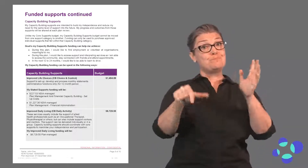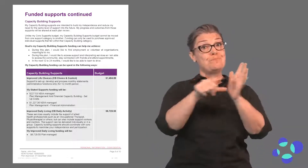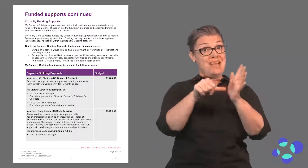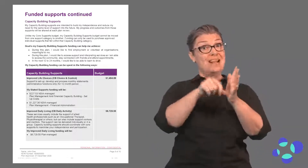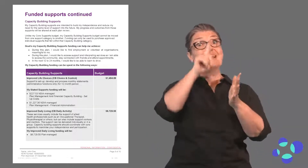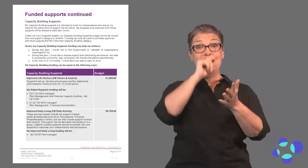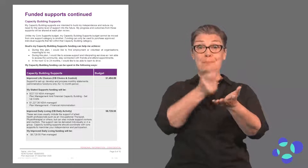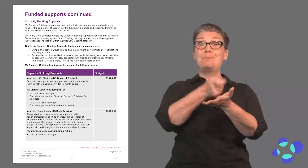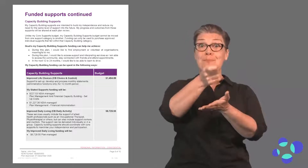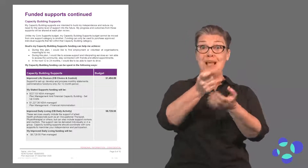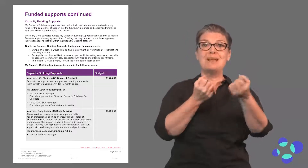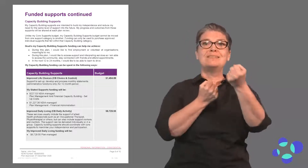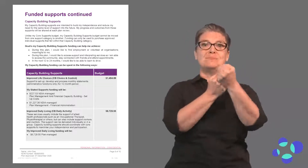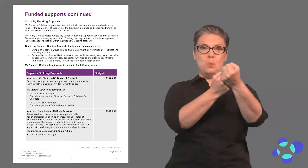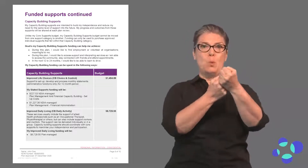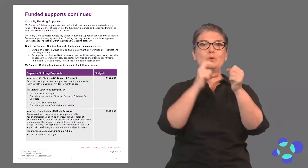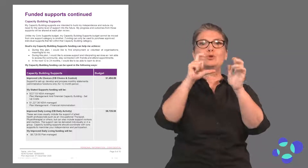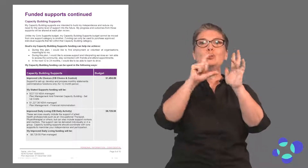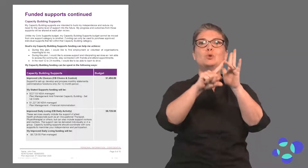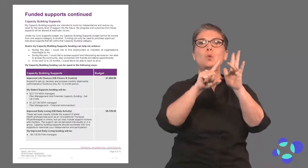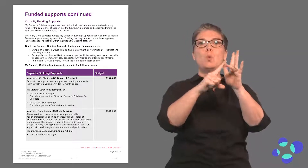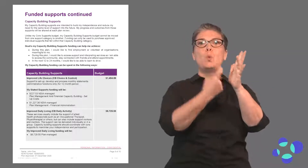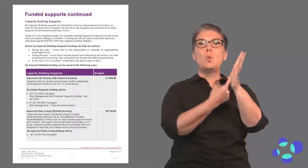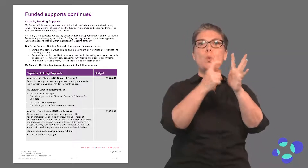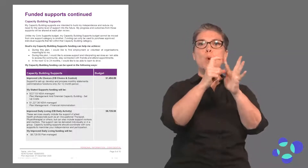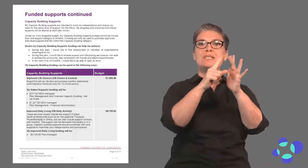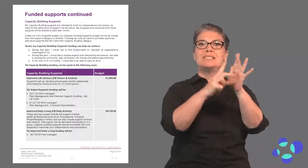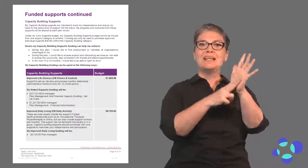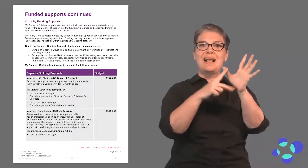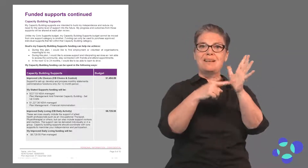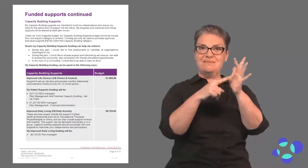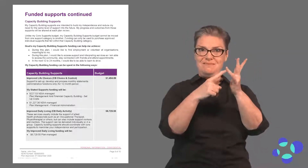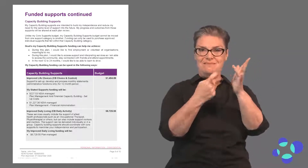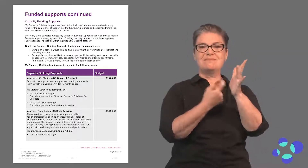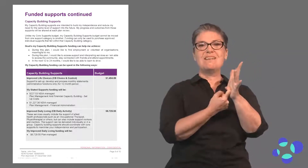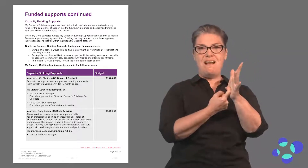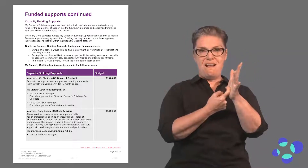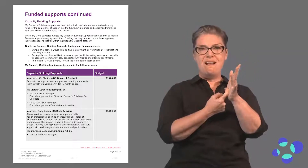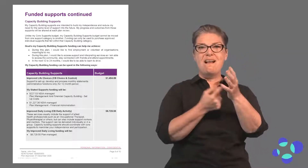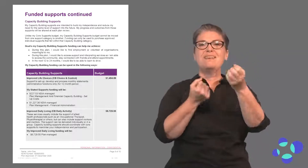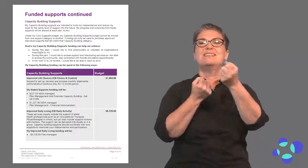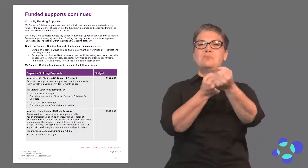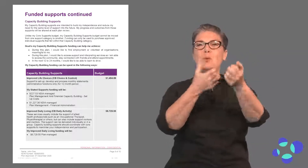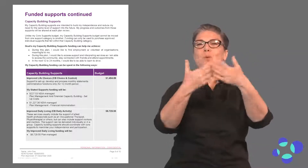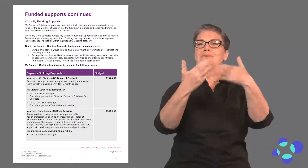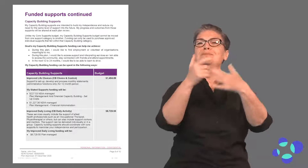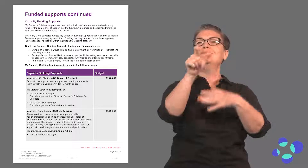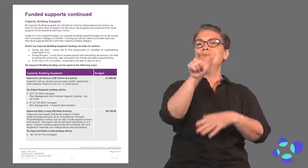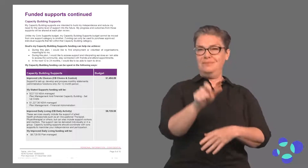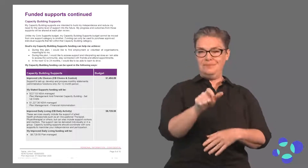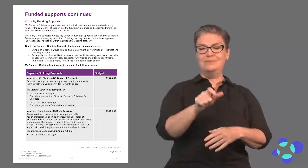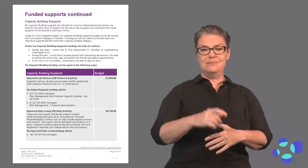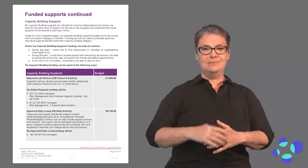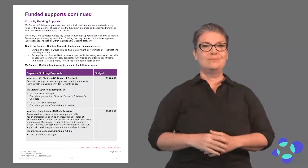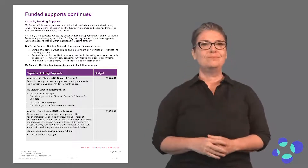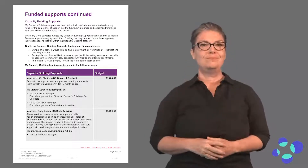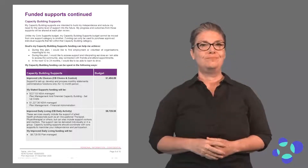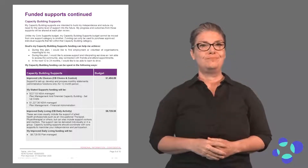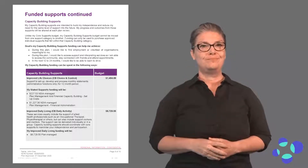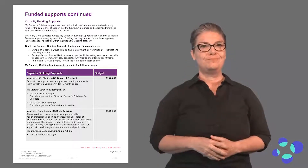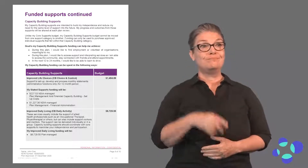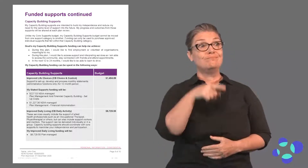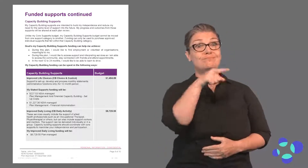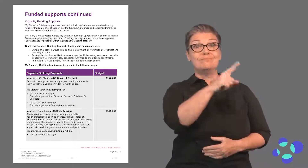Thirdly, funding can be used to pay for Support Coordinators.